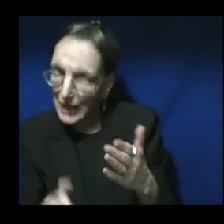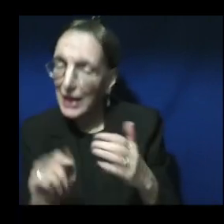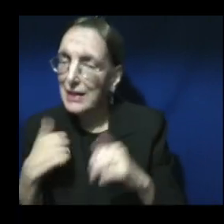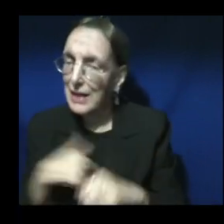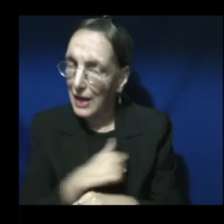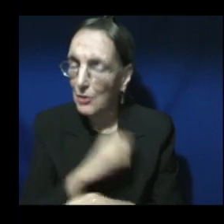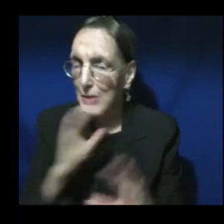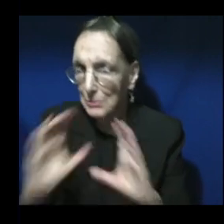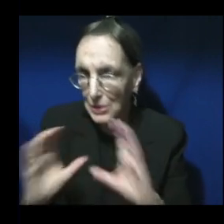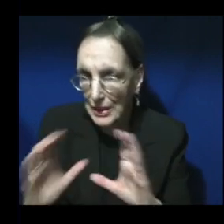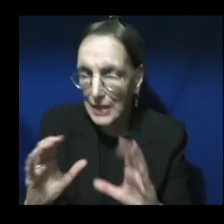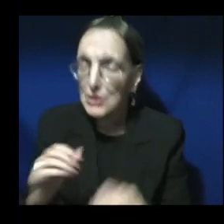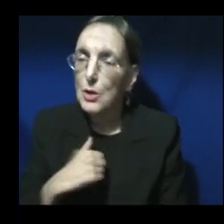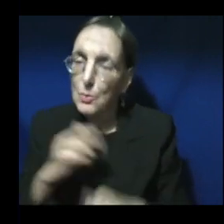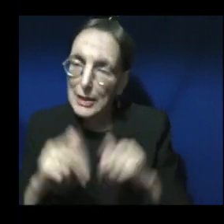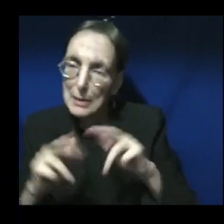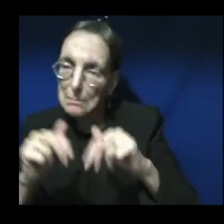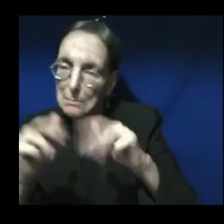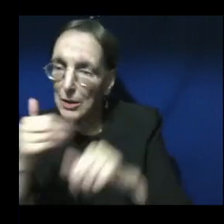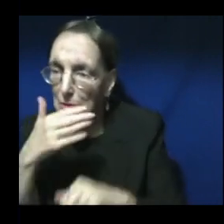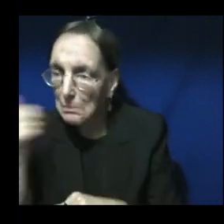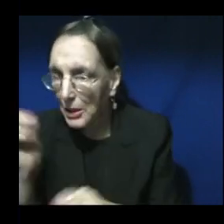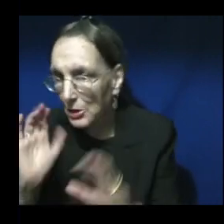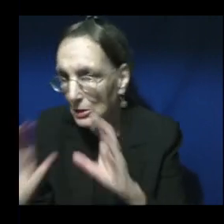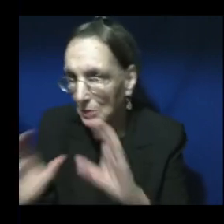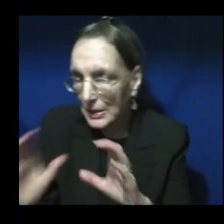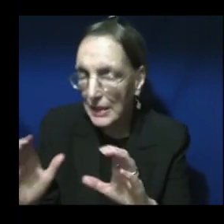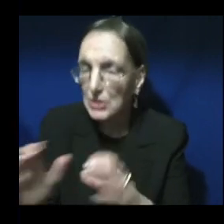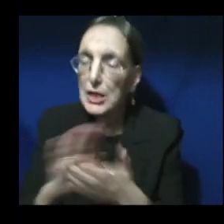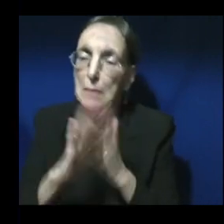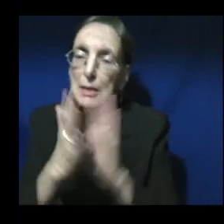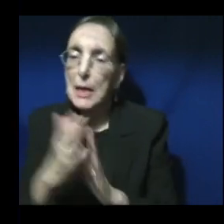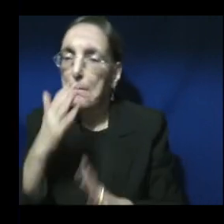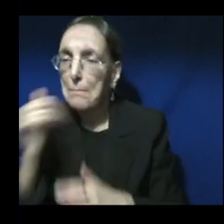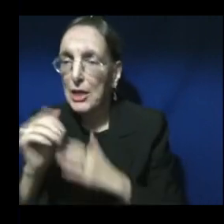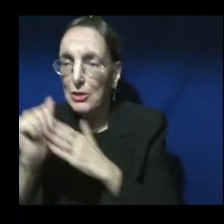better leaders, and at the core, we can change anything. So thank you guys very much, and I’d